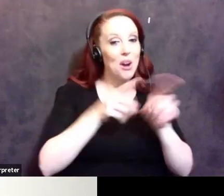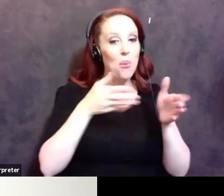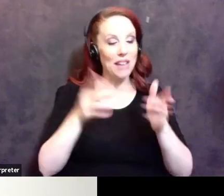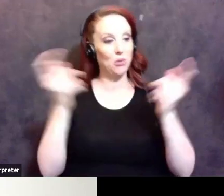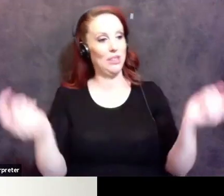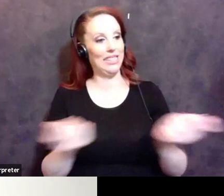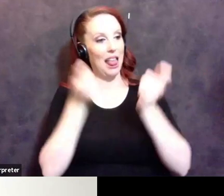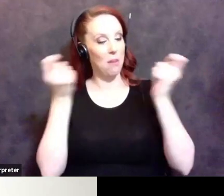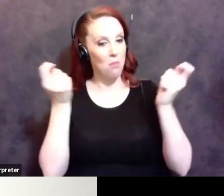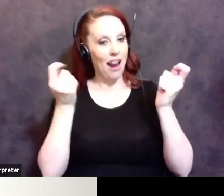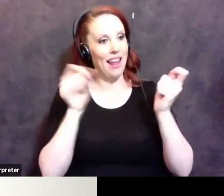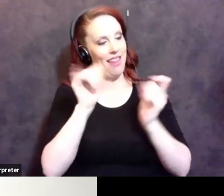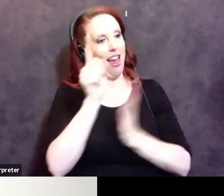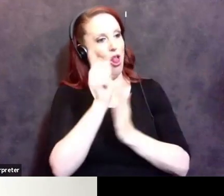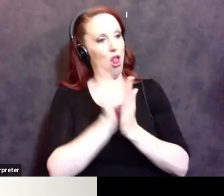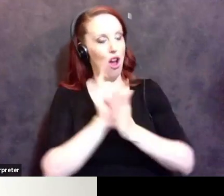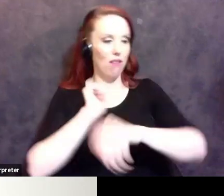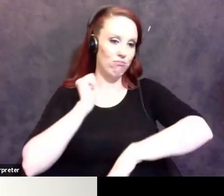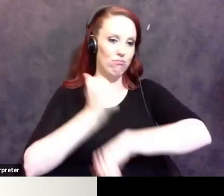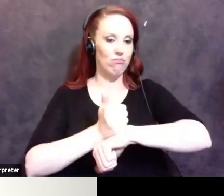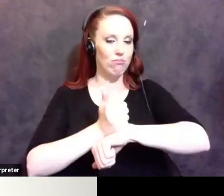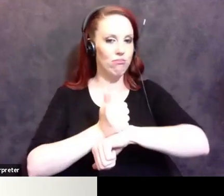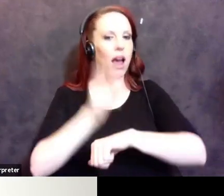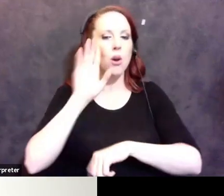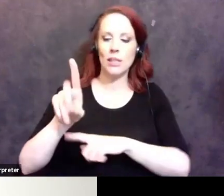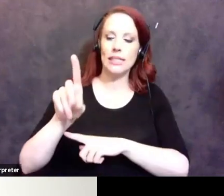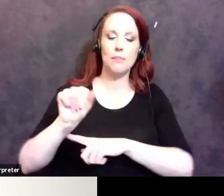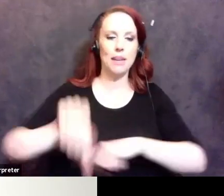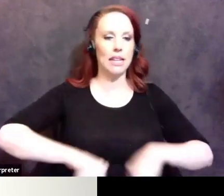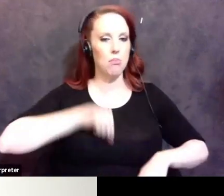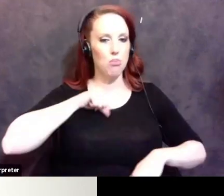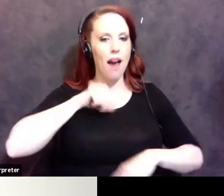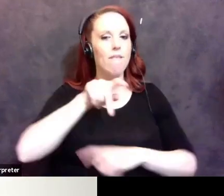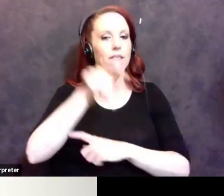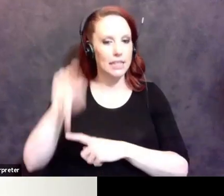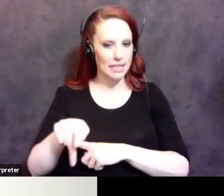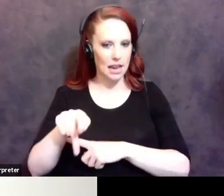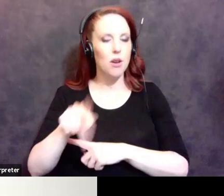legislation, I know Disability Pride Philadelphia is organizing a month long series of events